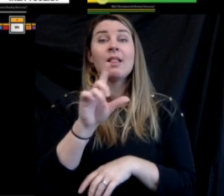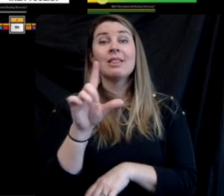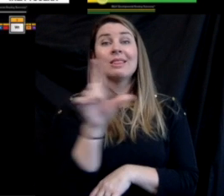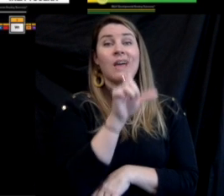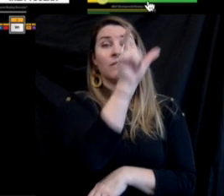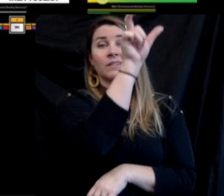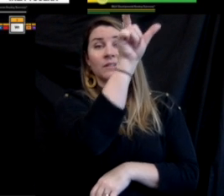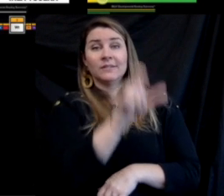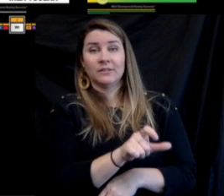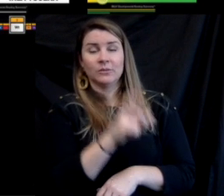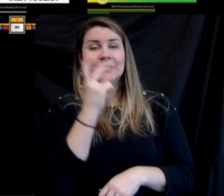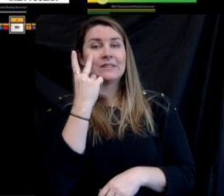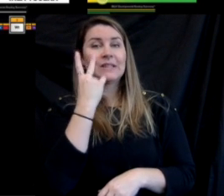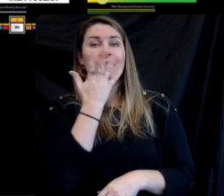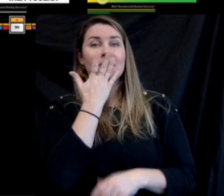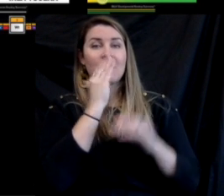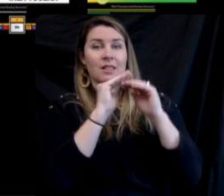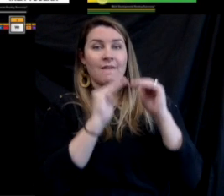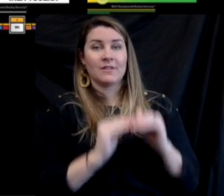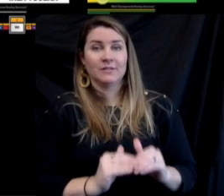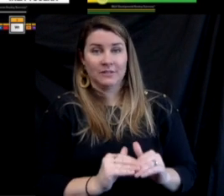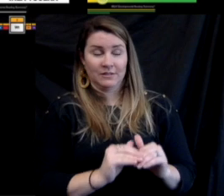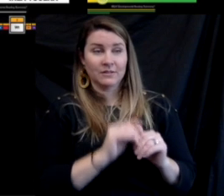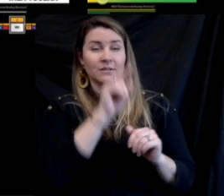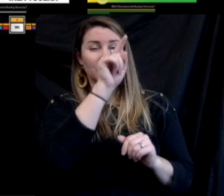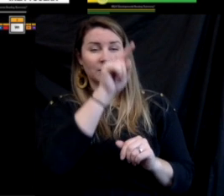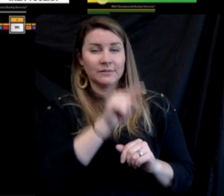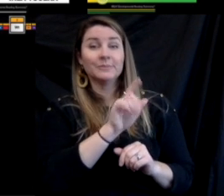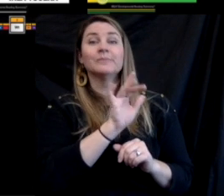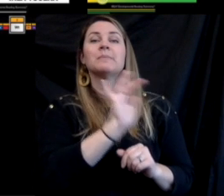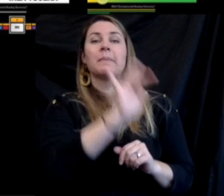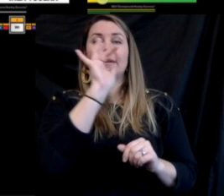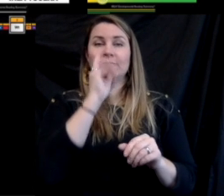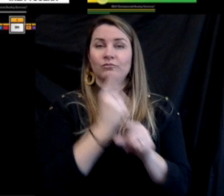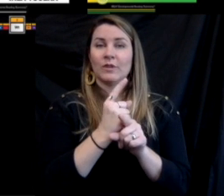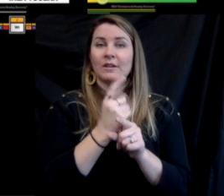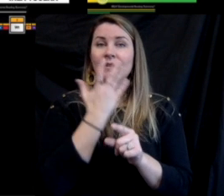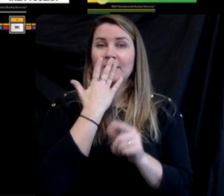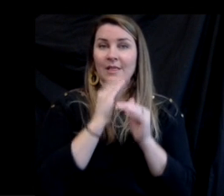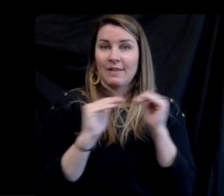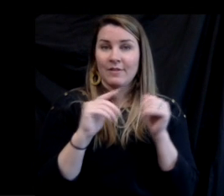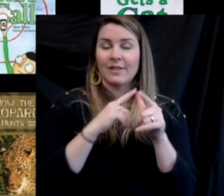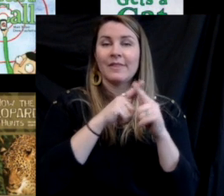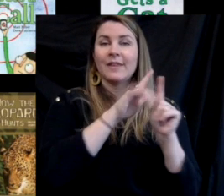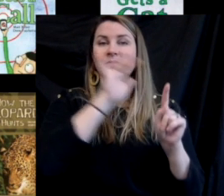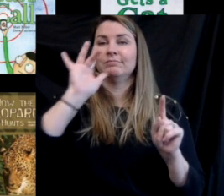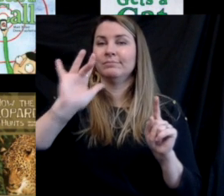for. So use the left hand side menu, click on the color level, and then you can click on